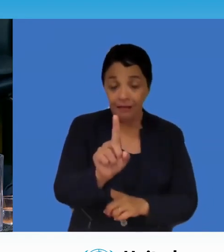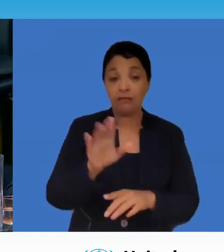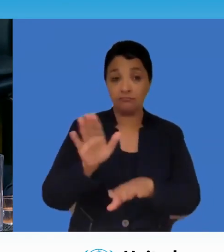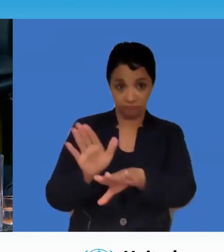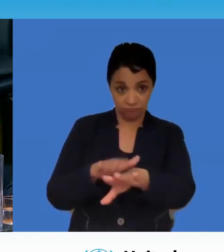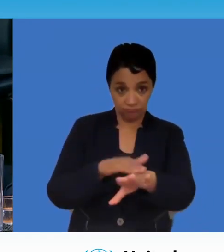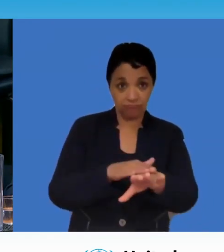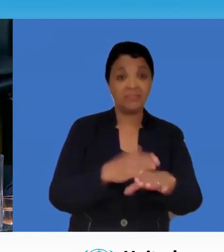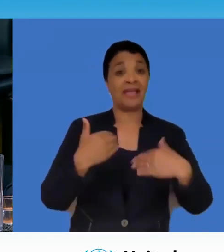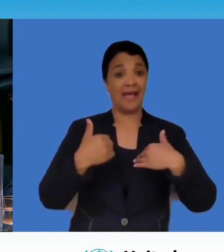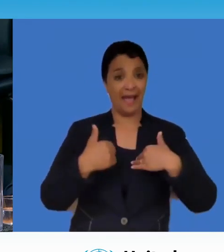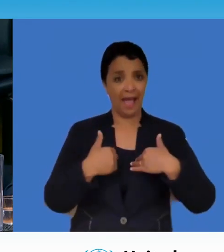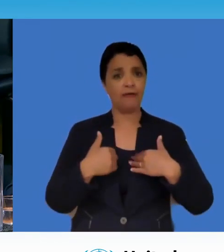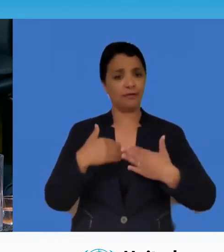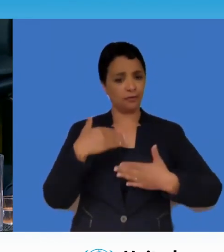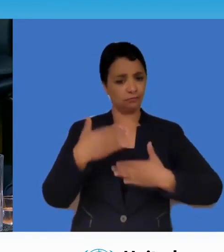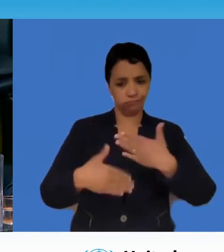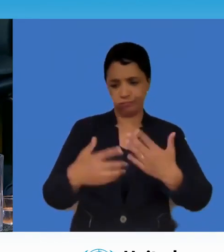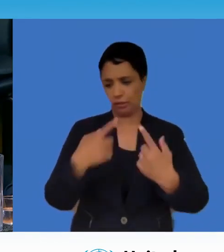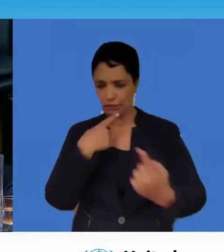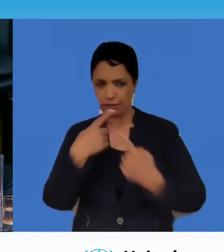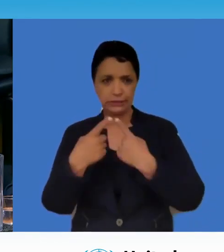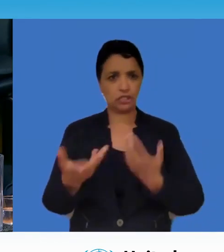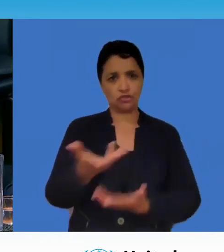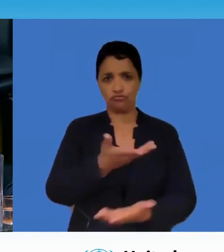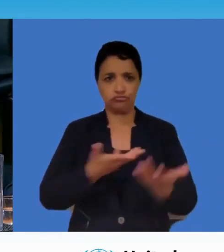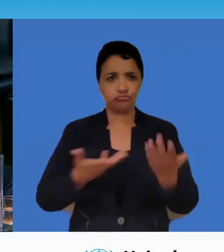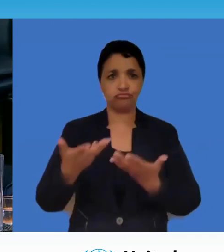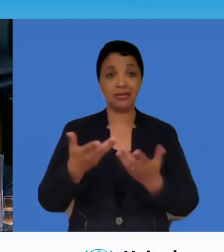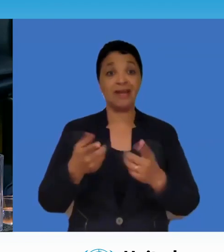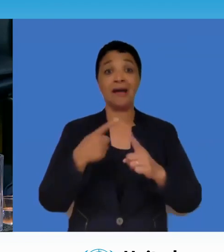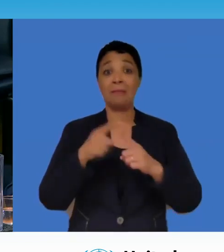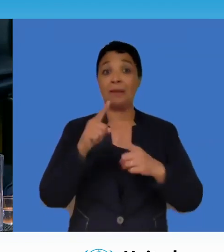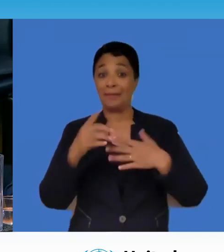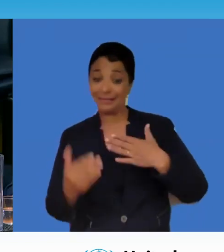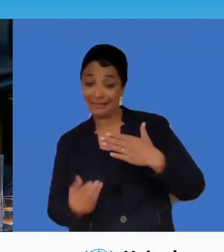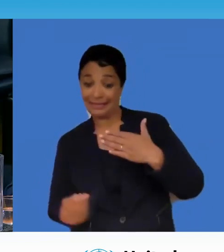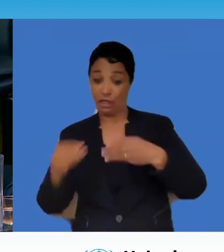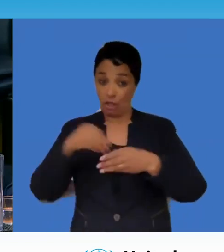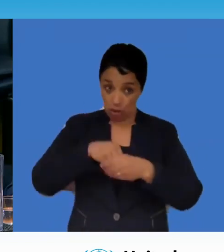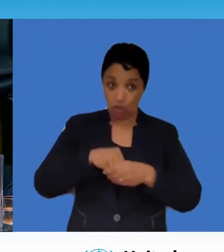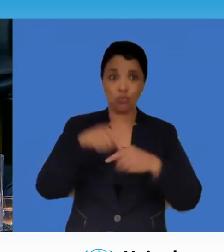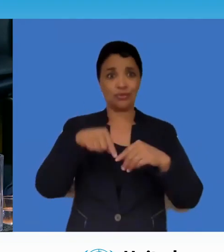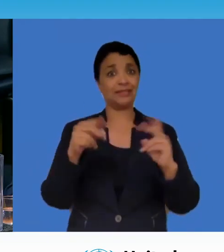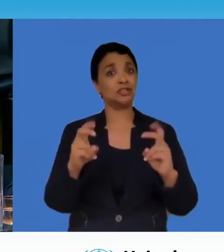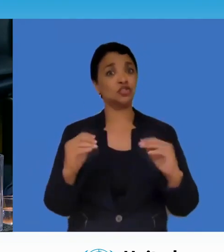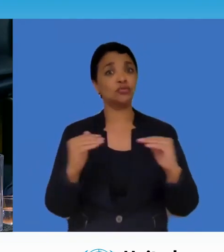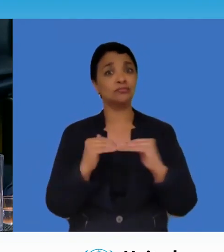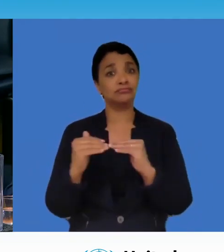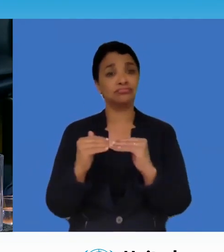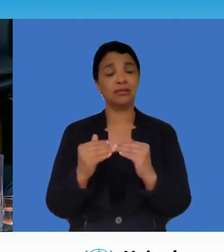not forget that along the mainstream discussions this issue needs to be addressed equally and